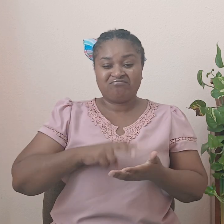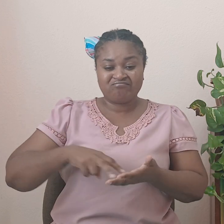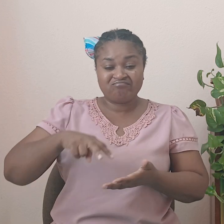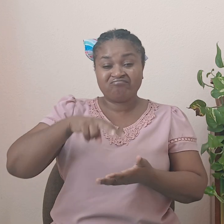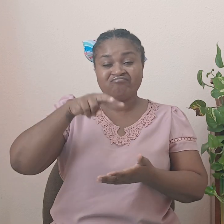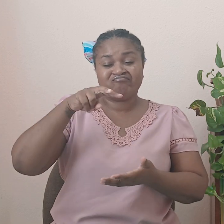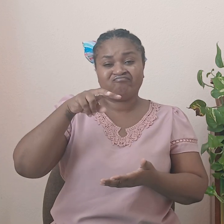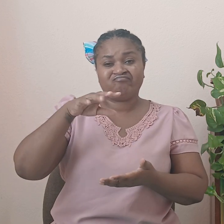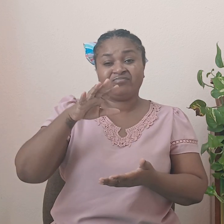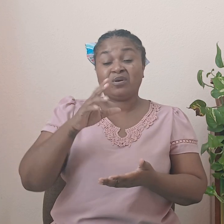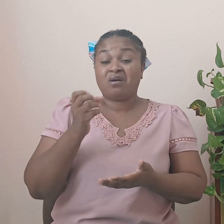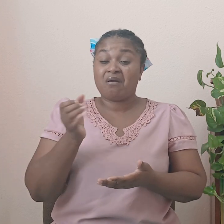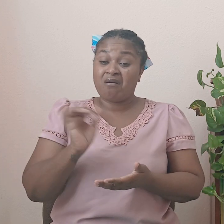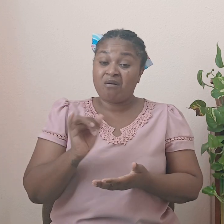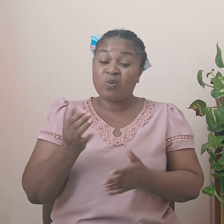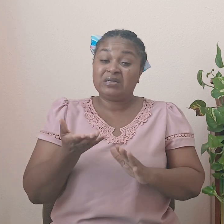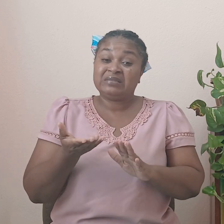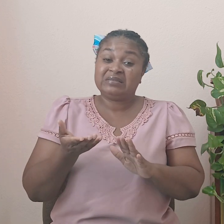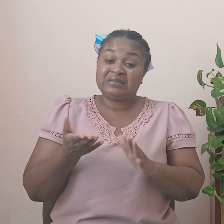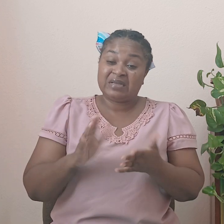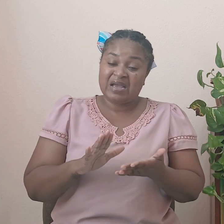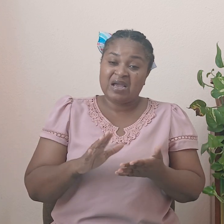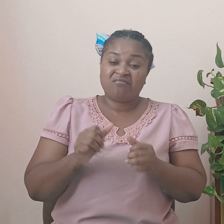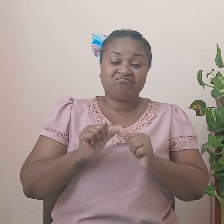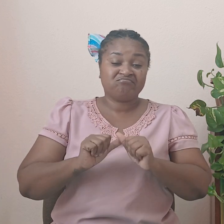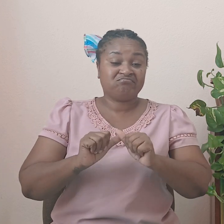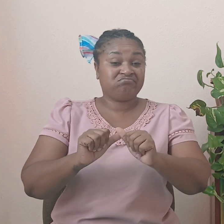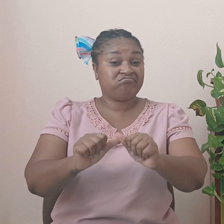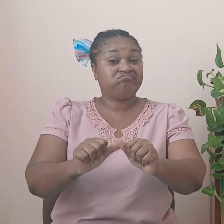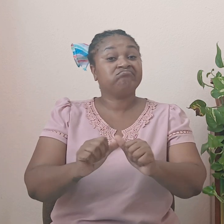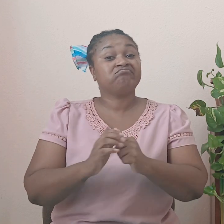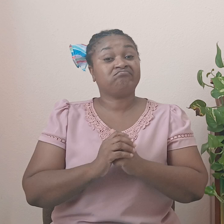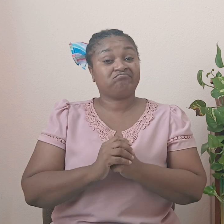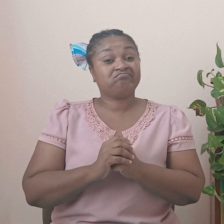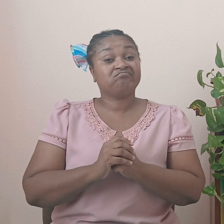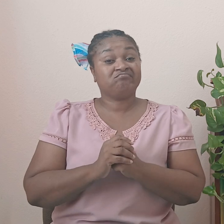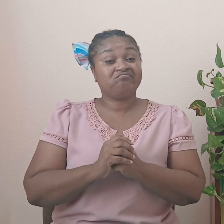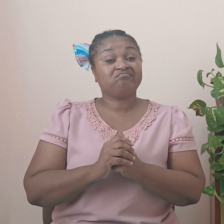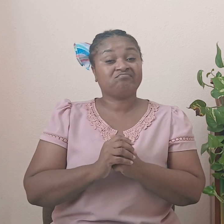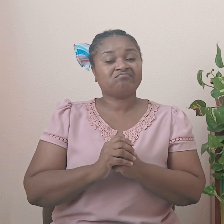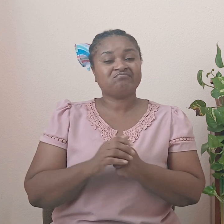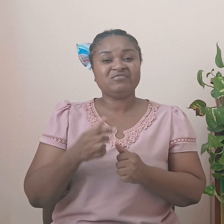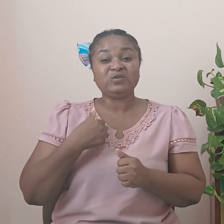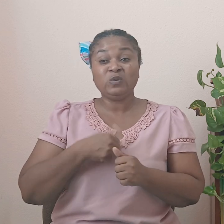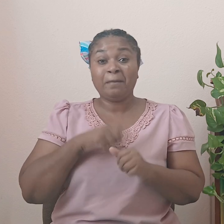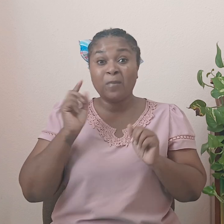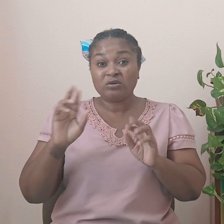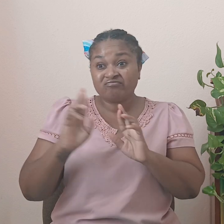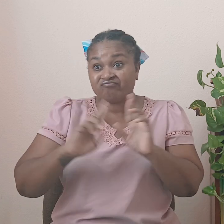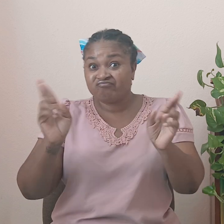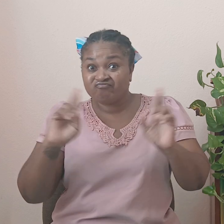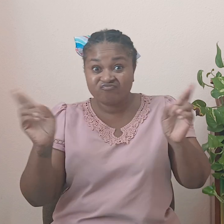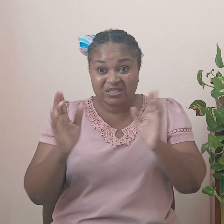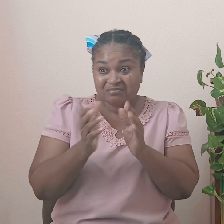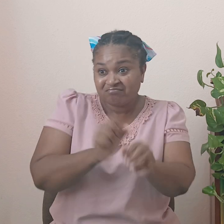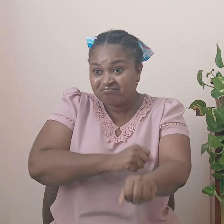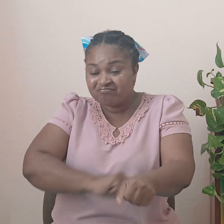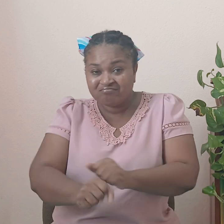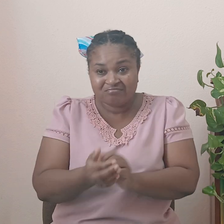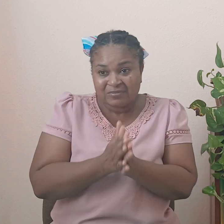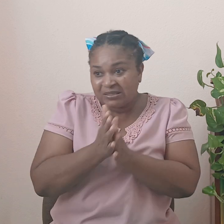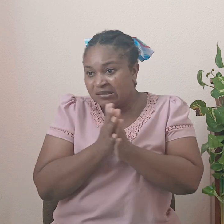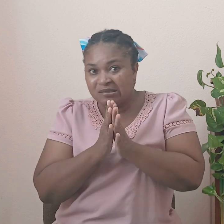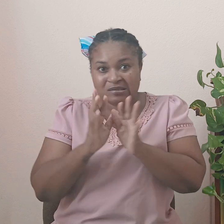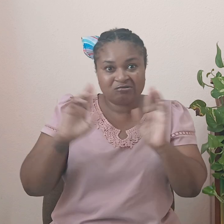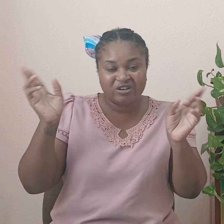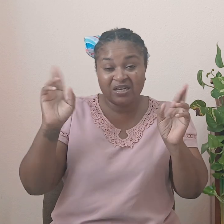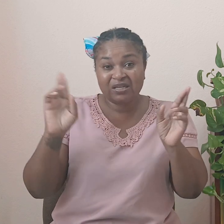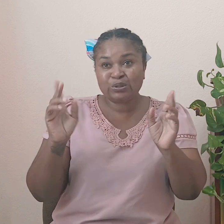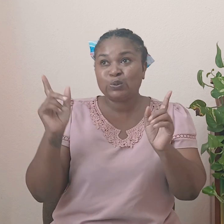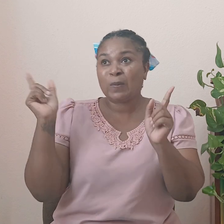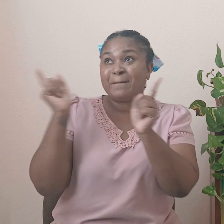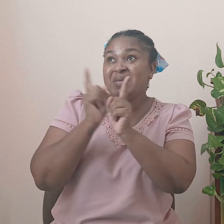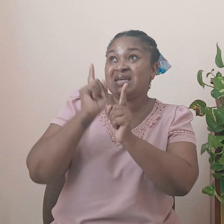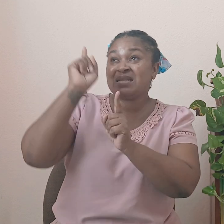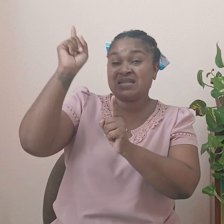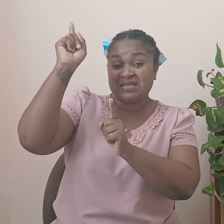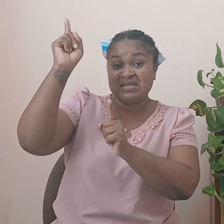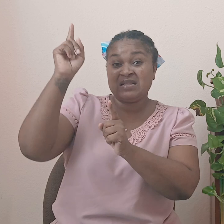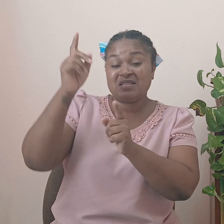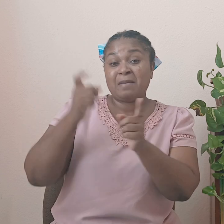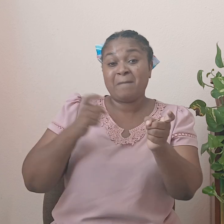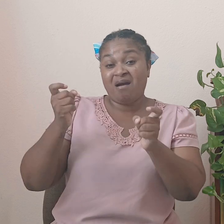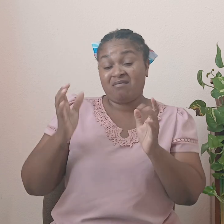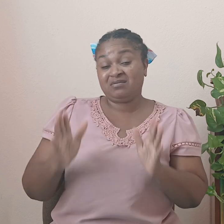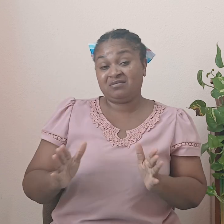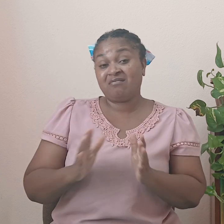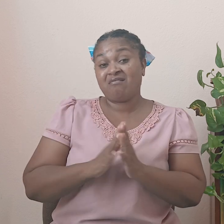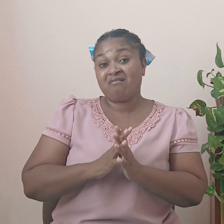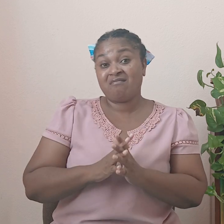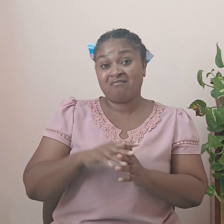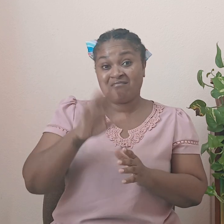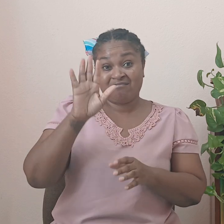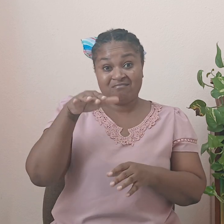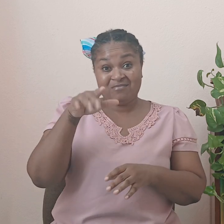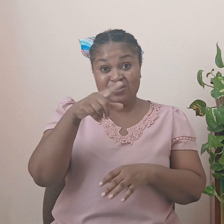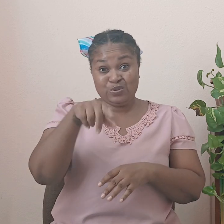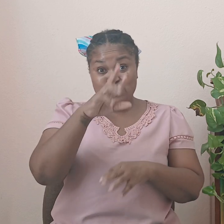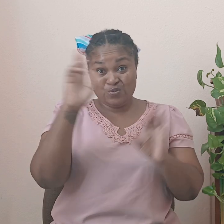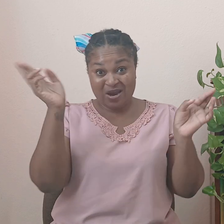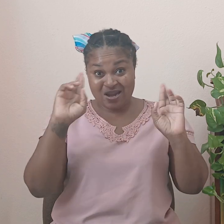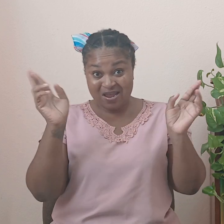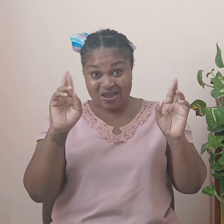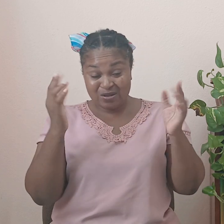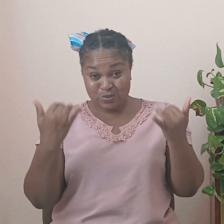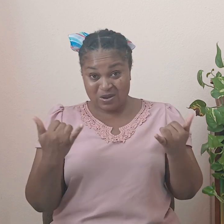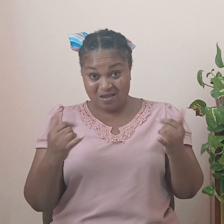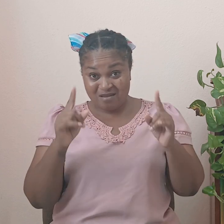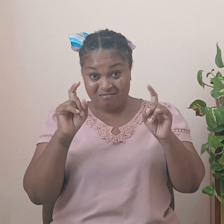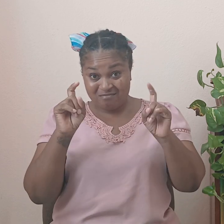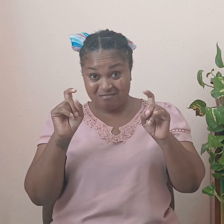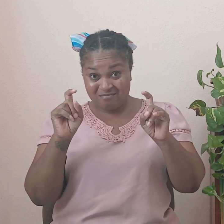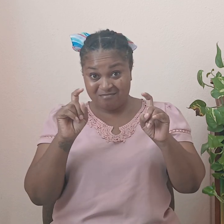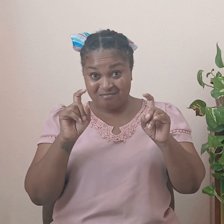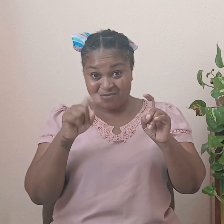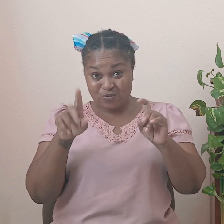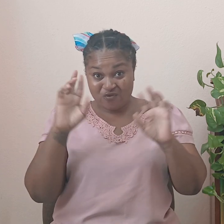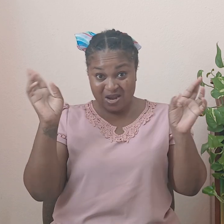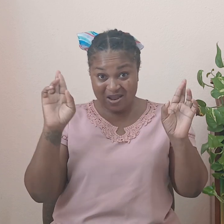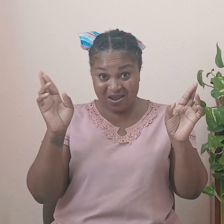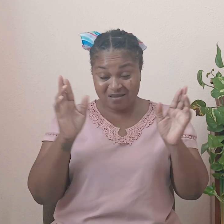permanently. We must ready ourselves to meet the Master. Are we ready today? Is our spirit